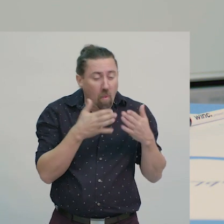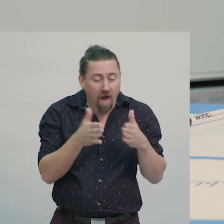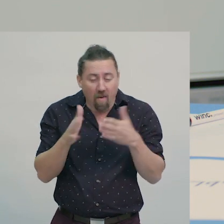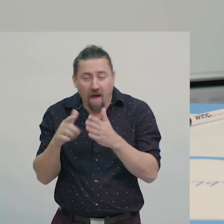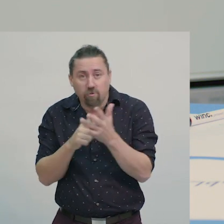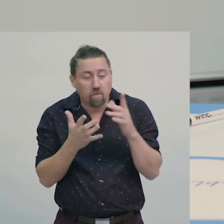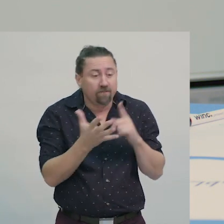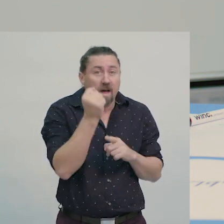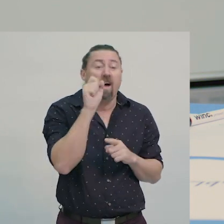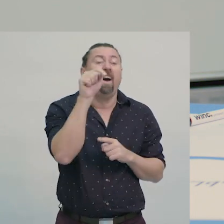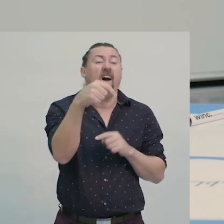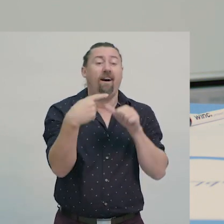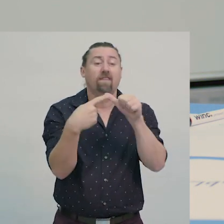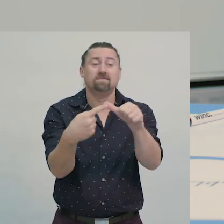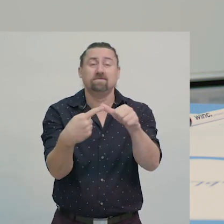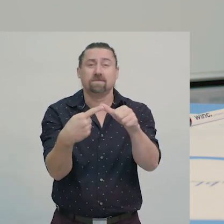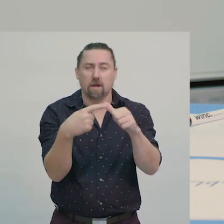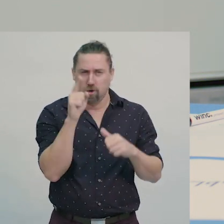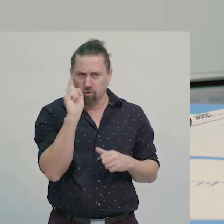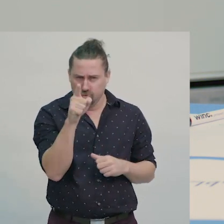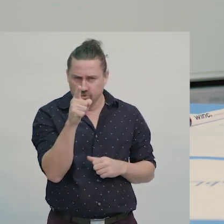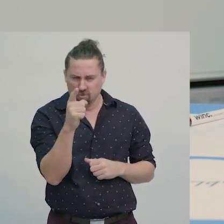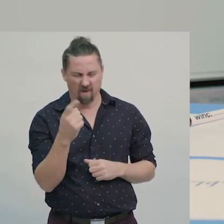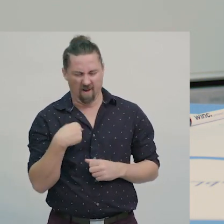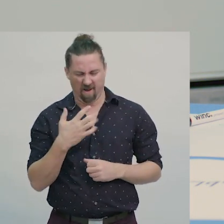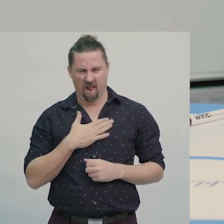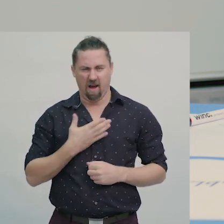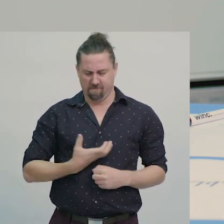You just have to choose the one you find the best method for you.